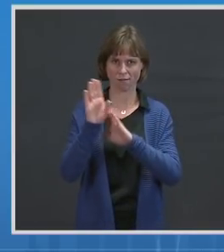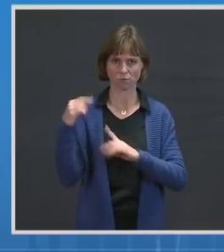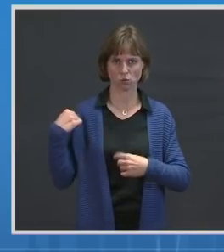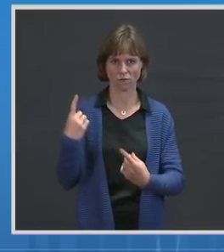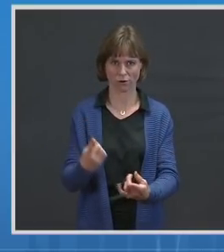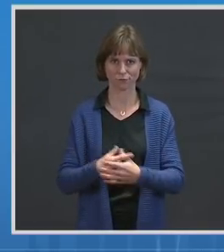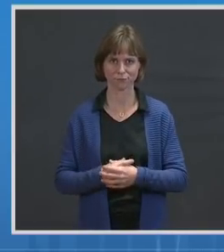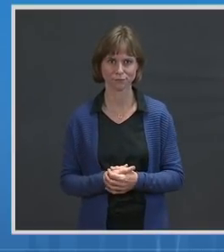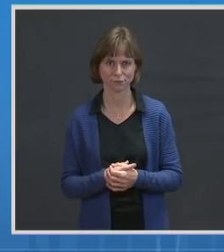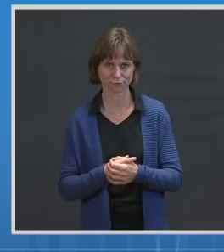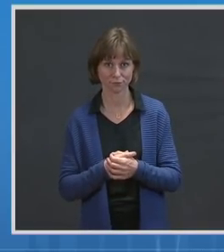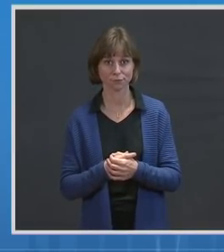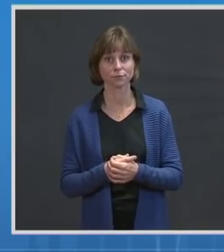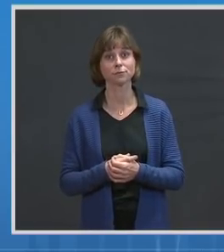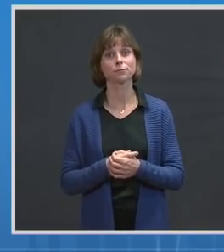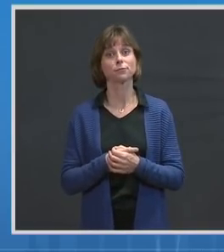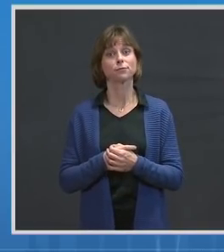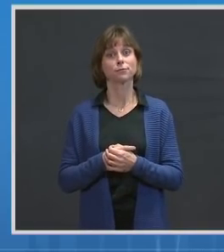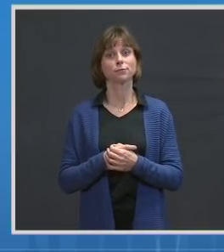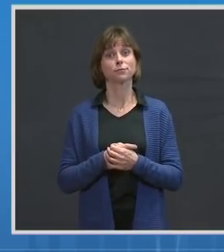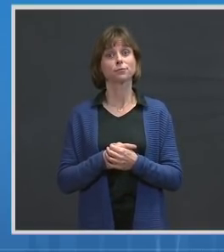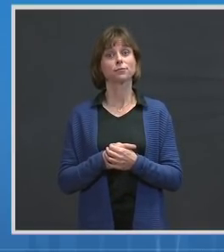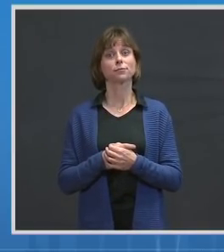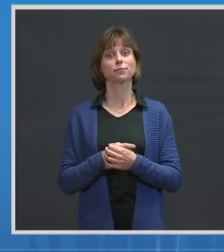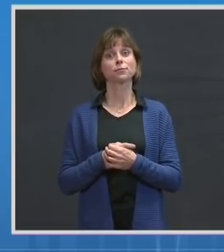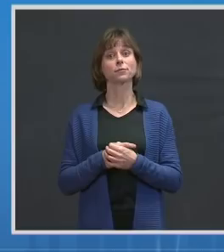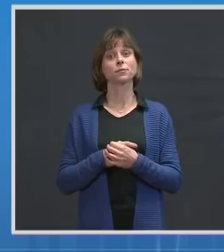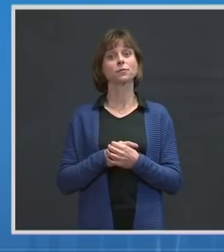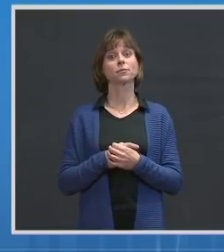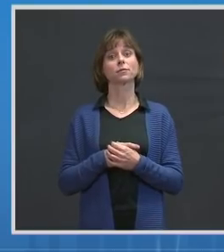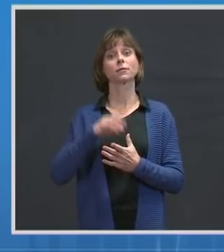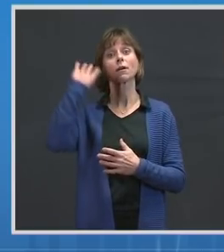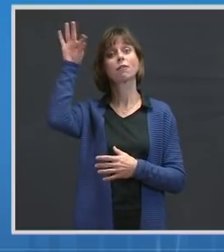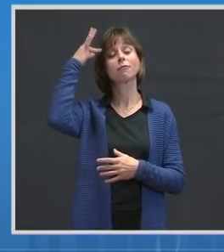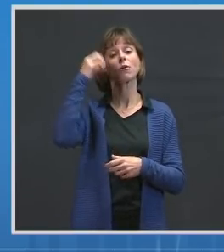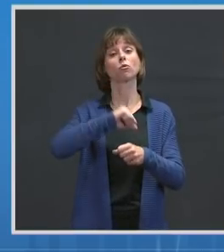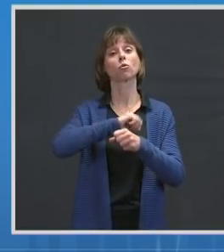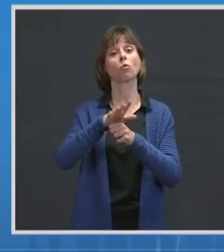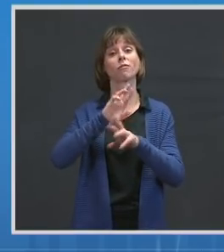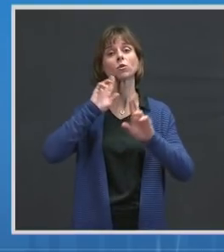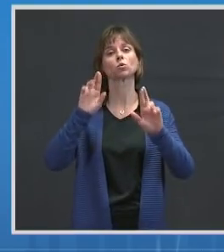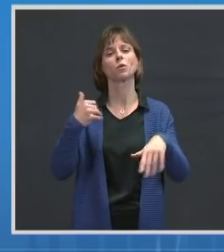So in terms of the federal COVID-19 response, we have developed robust efforts in three key areas